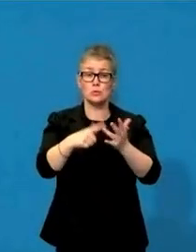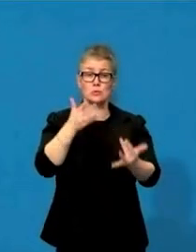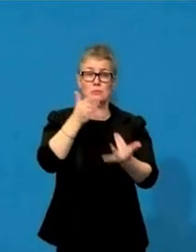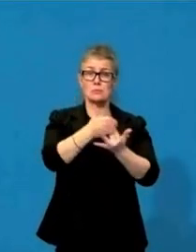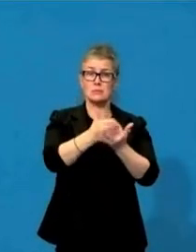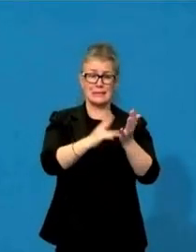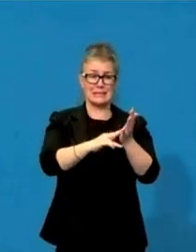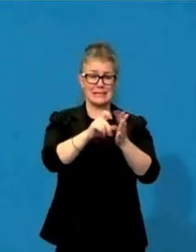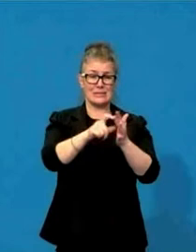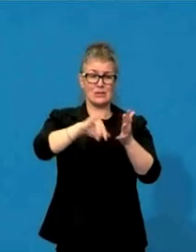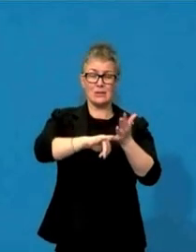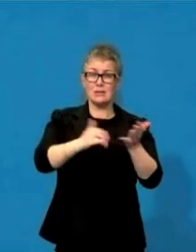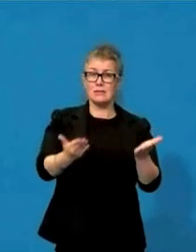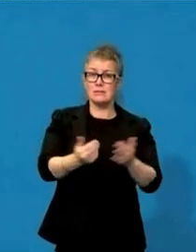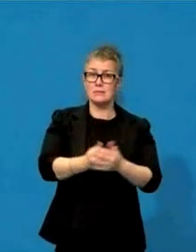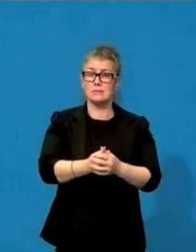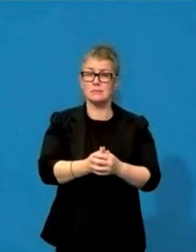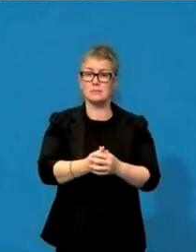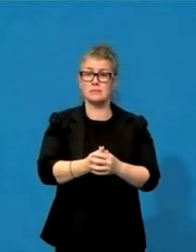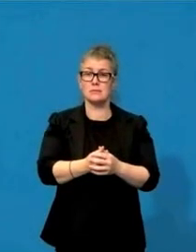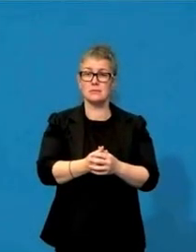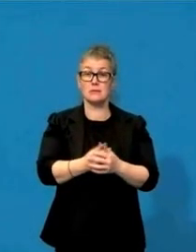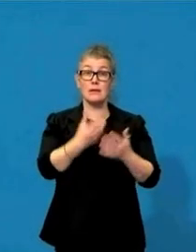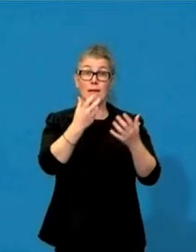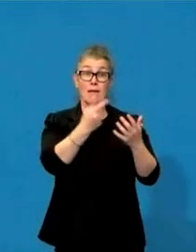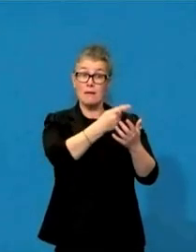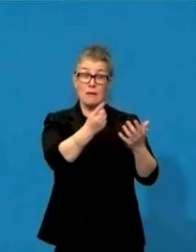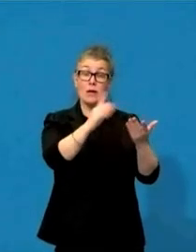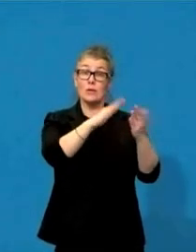So are there community members that don't have access to phone or internet or